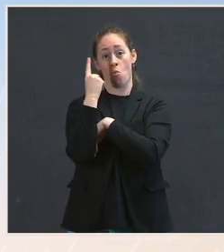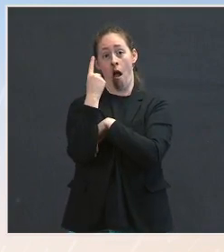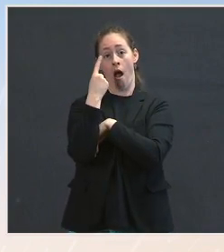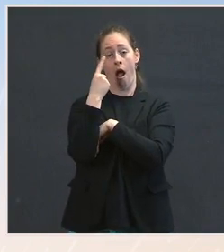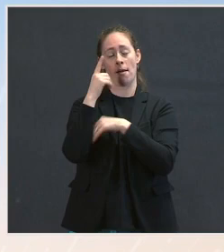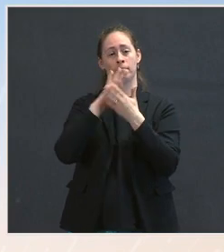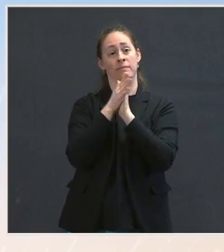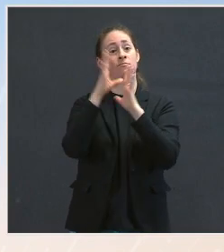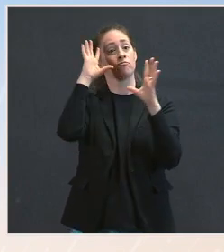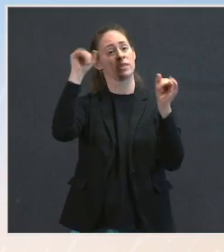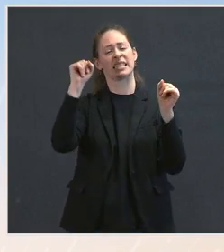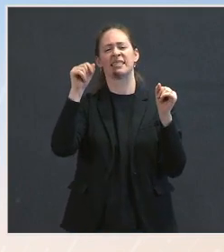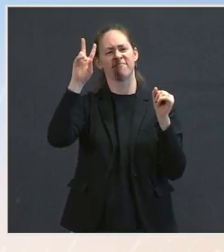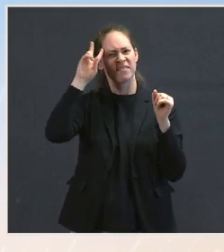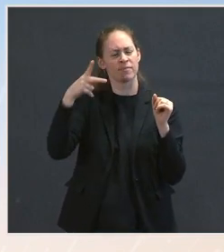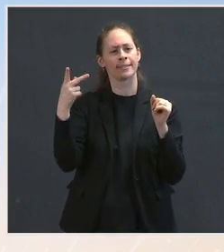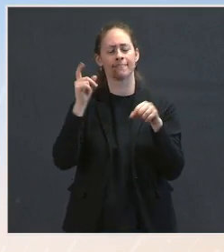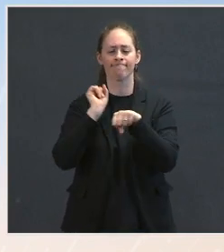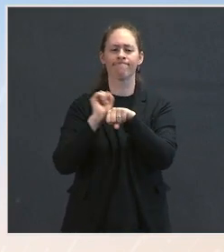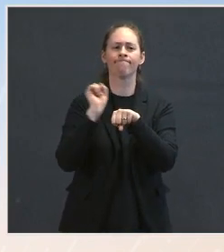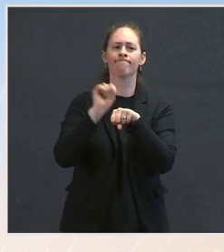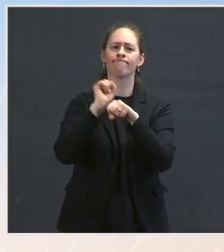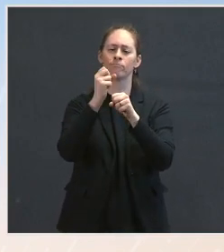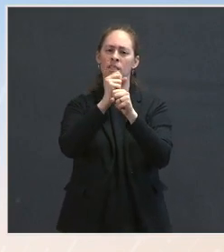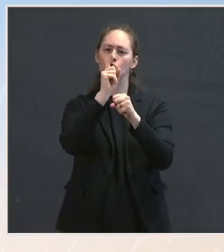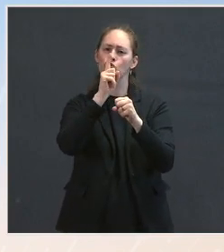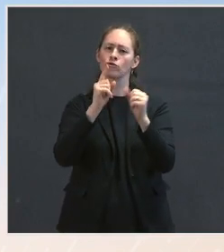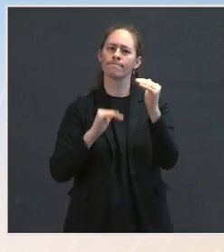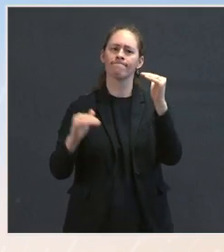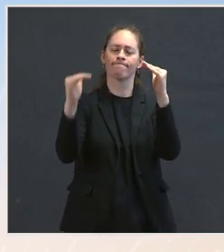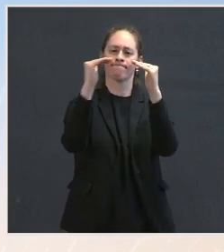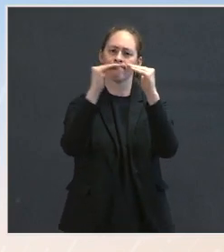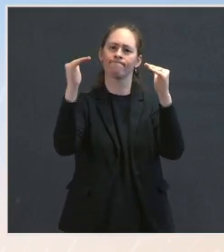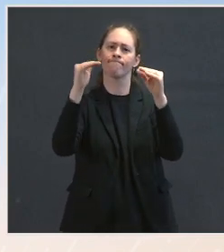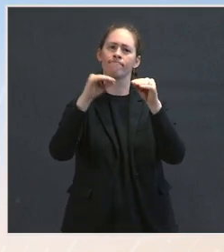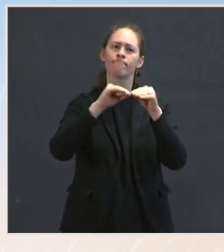ensuring that we equitably distribute the vaccine would be a big challenge